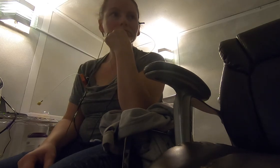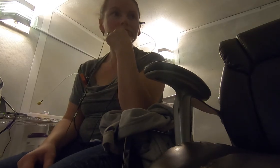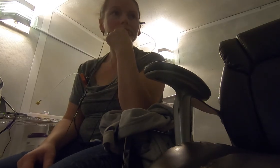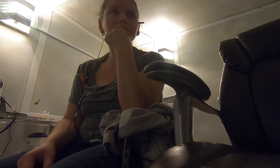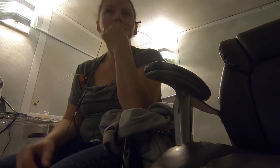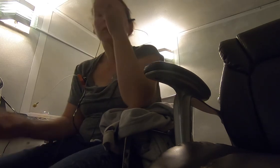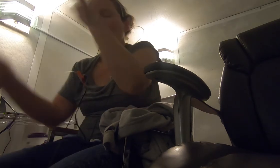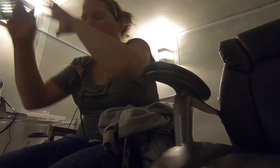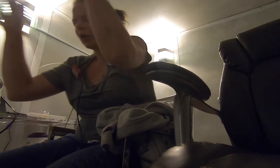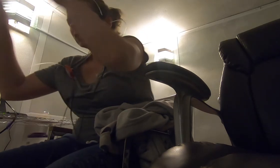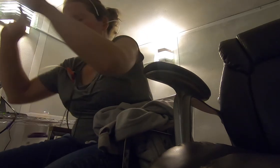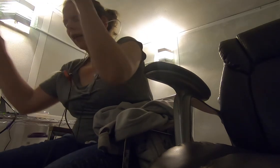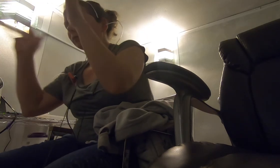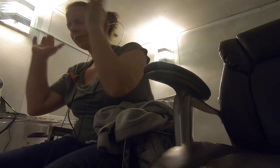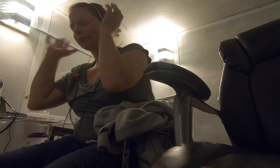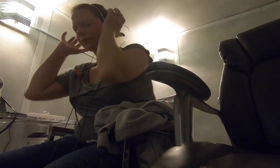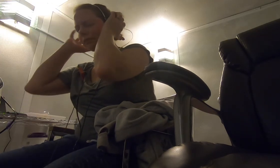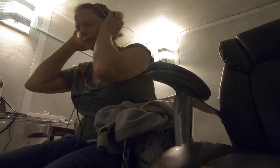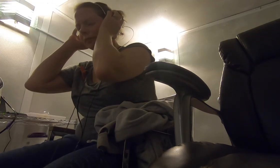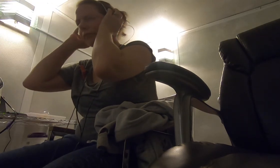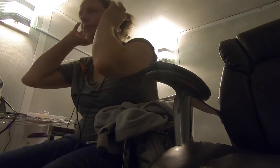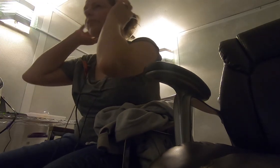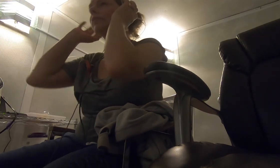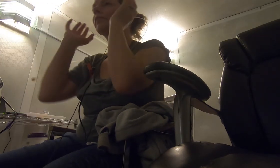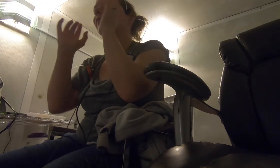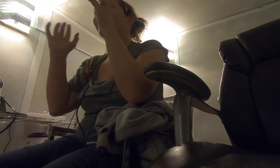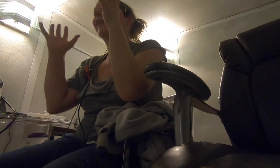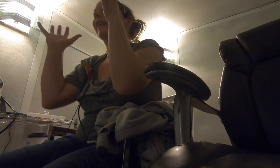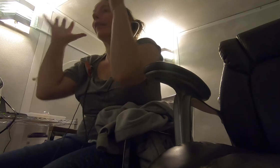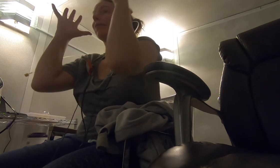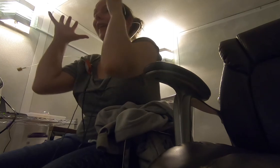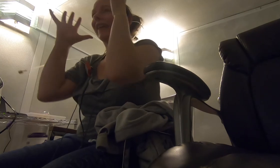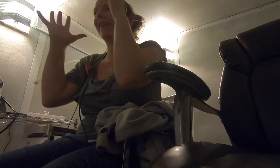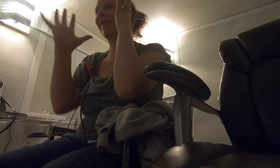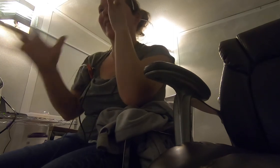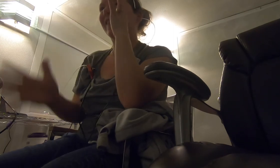stop that making me **dizzy**